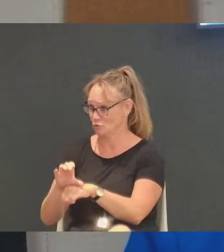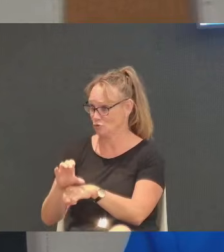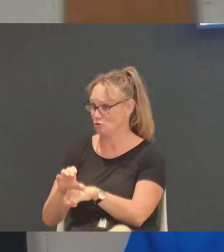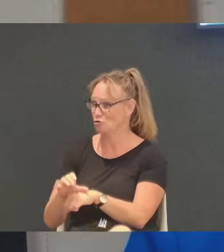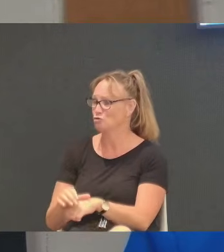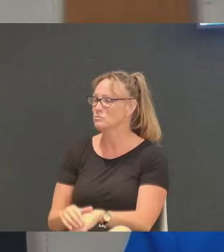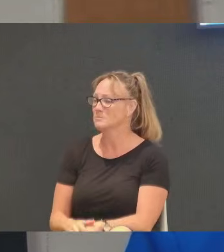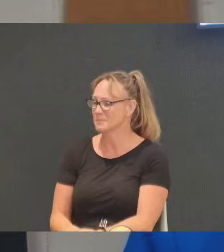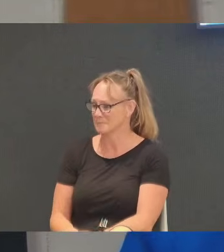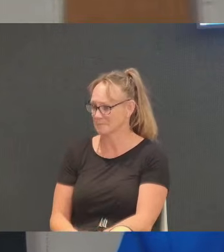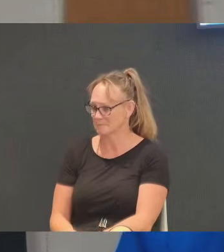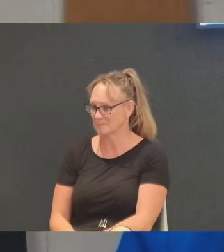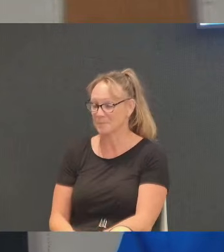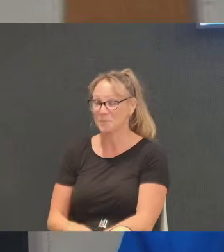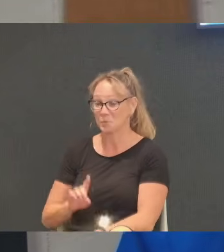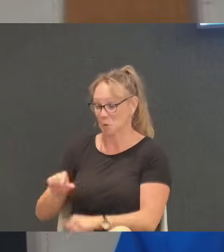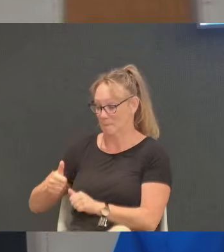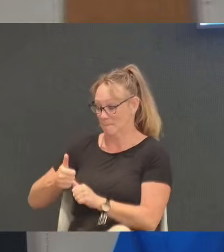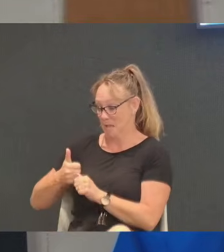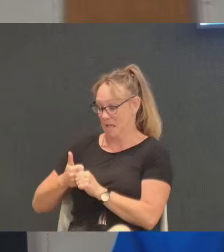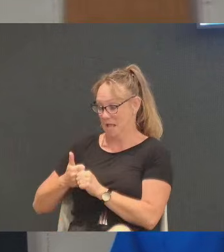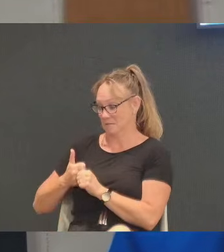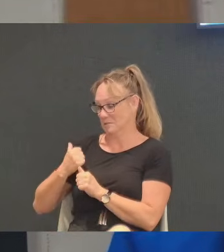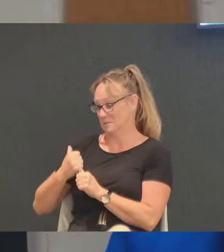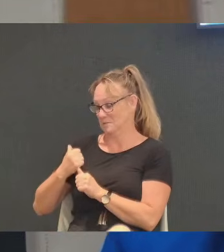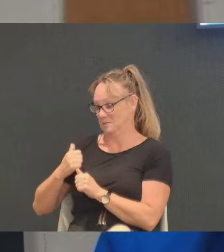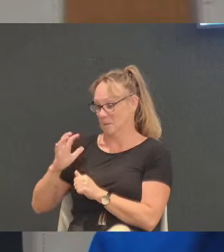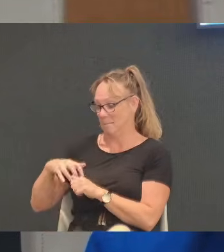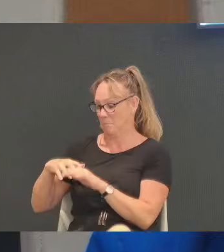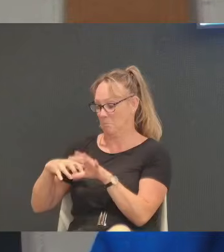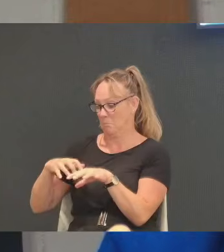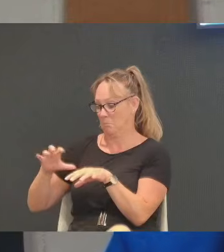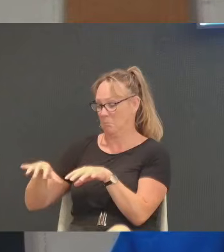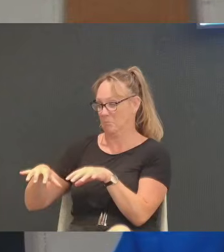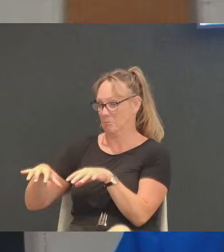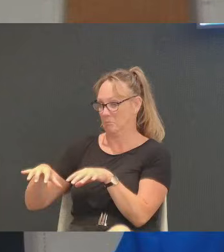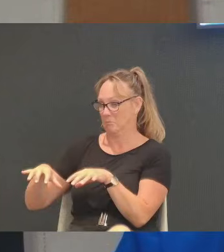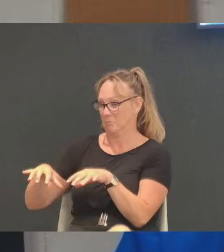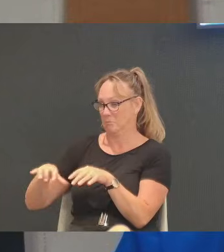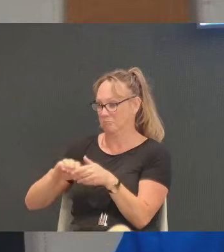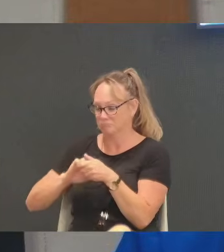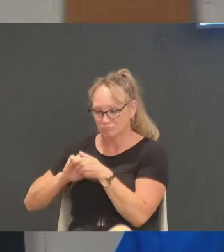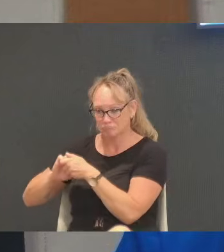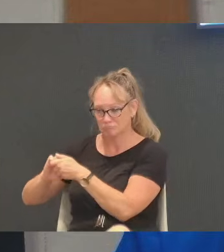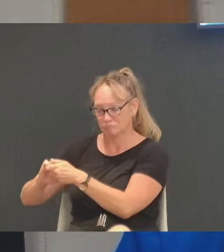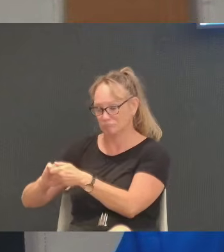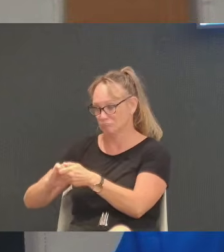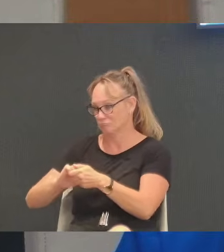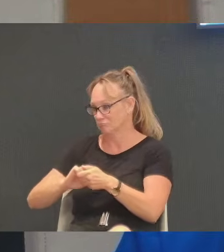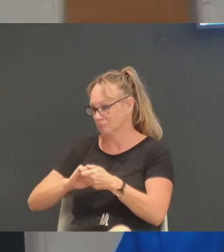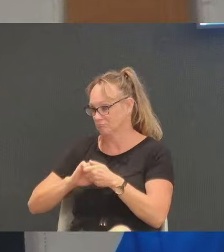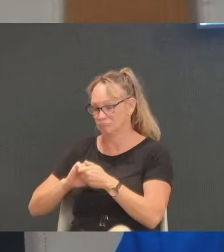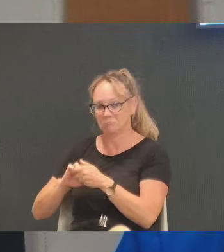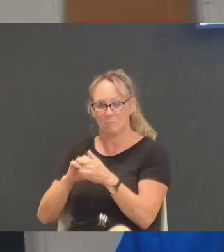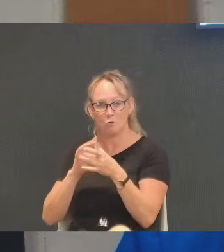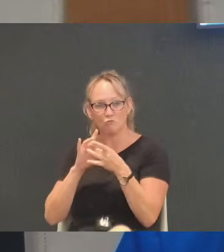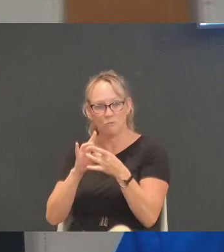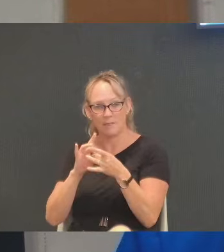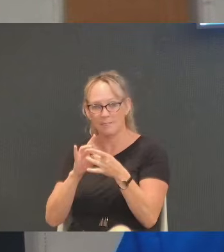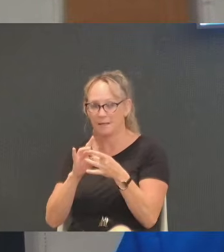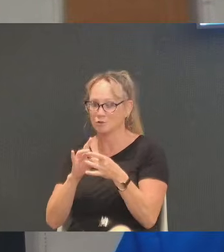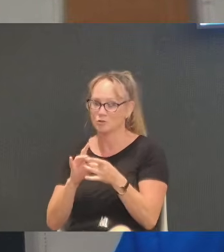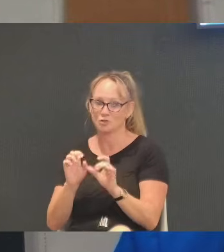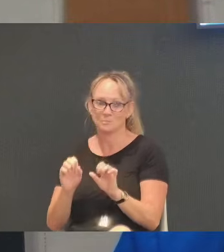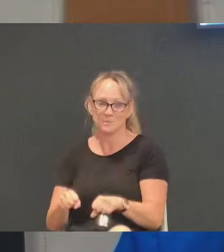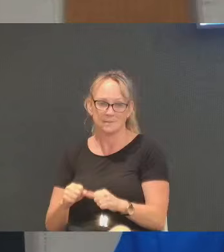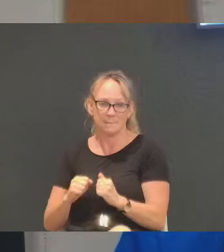us. And so we have a great opportunity to build relationships that go beyond the building and the